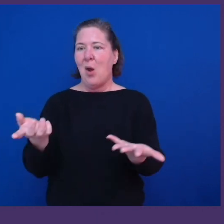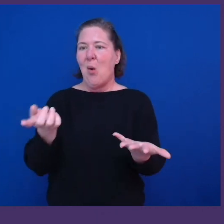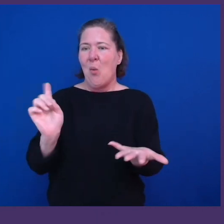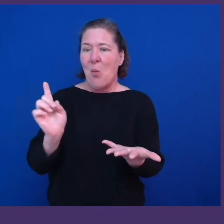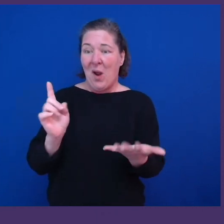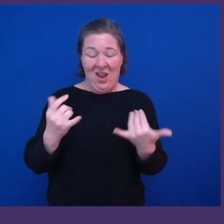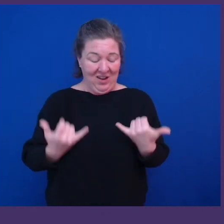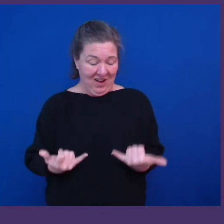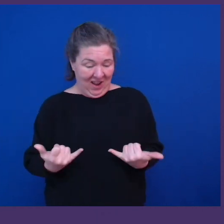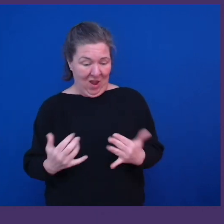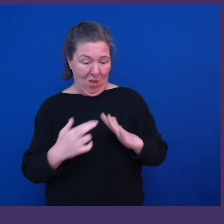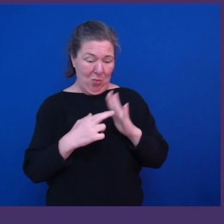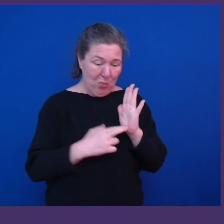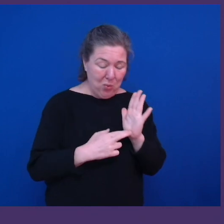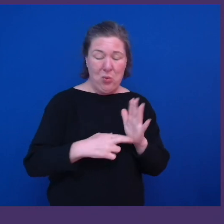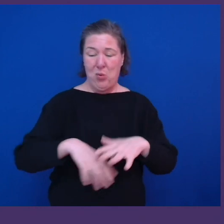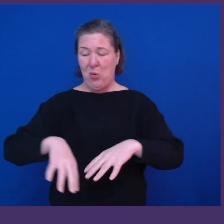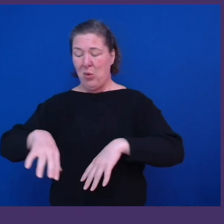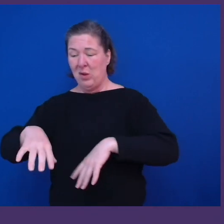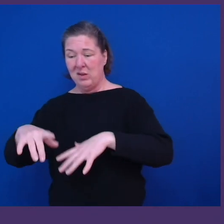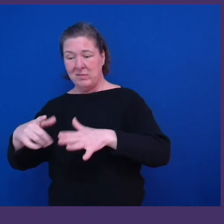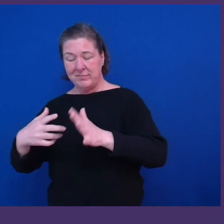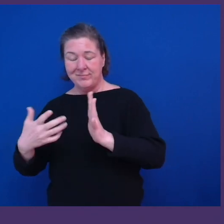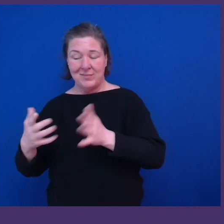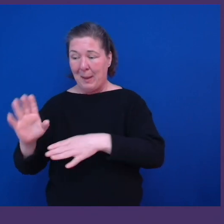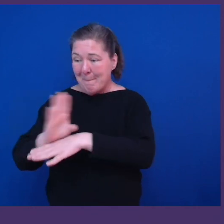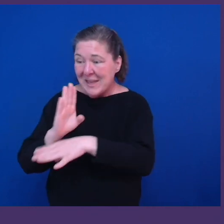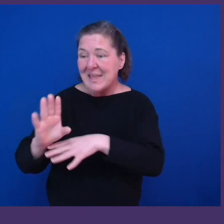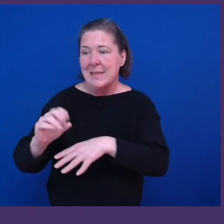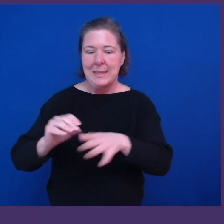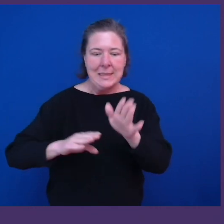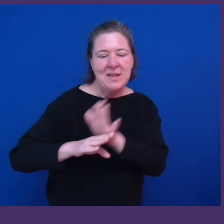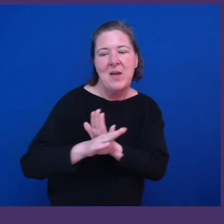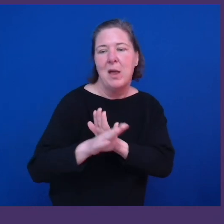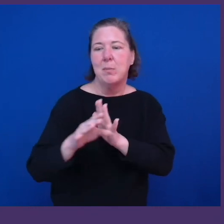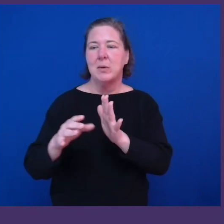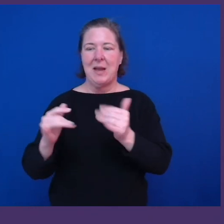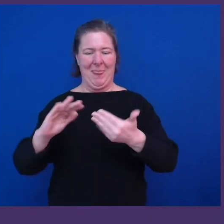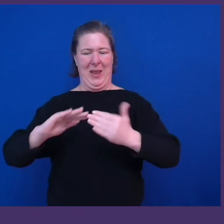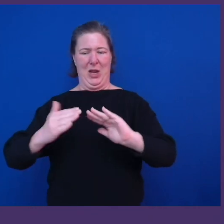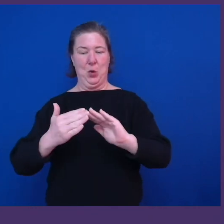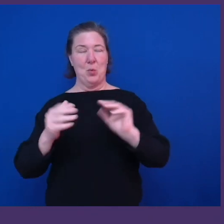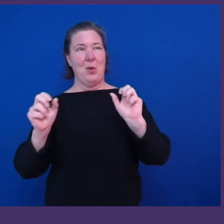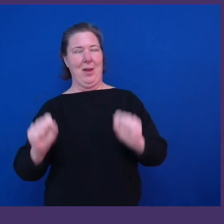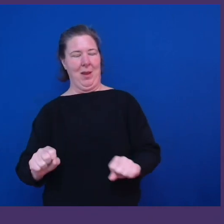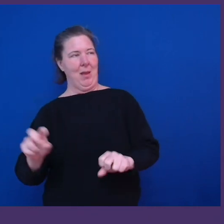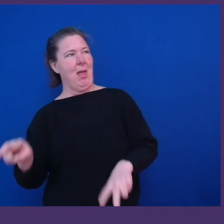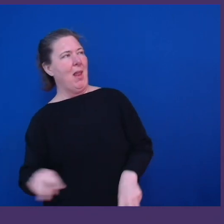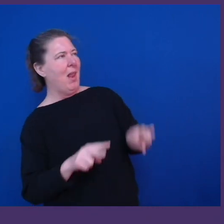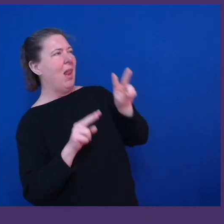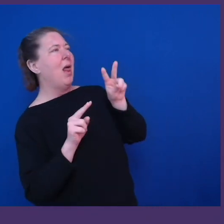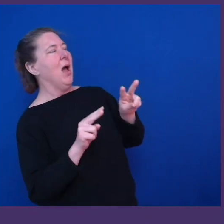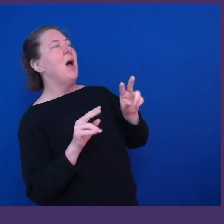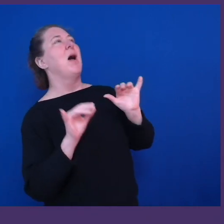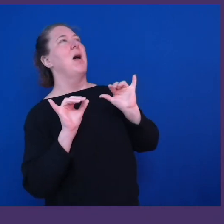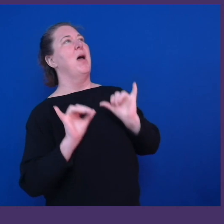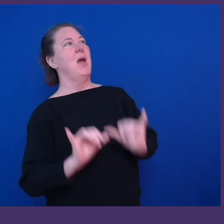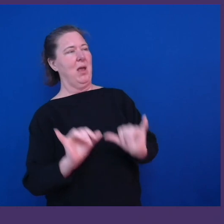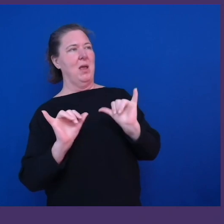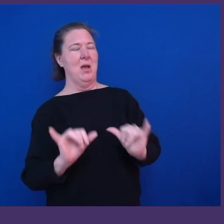and regulations that businesses and developers and the community can look at to see what is the expectation